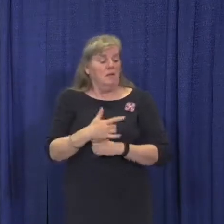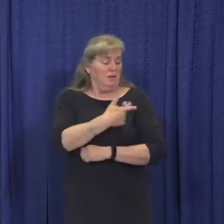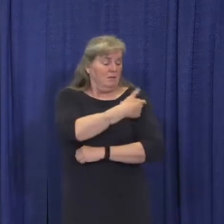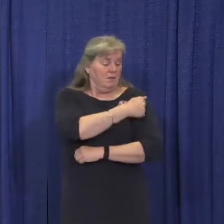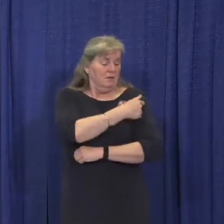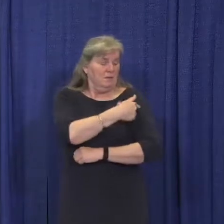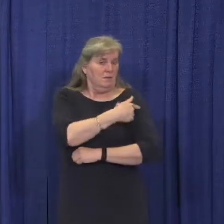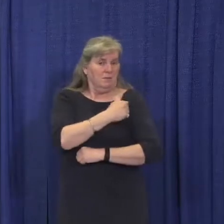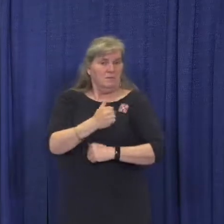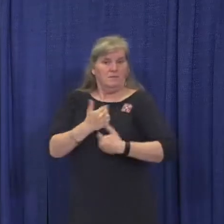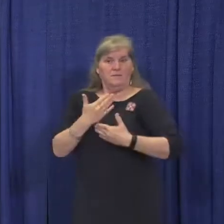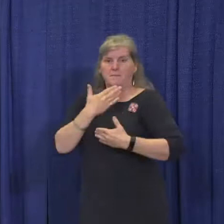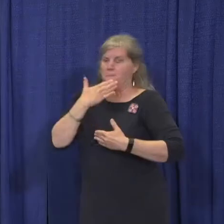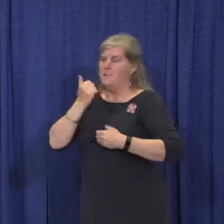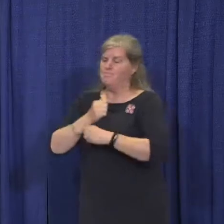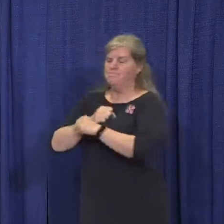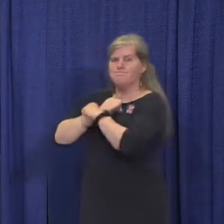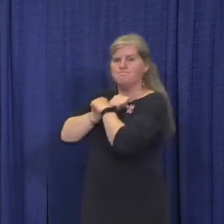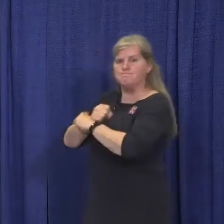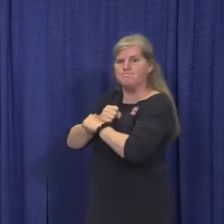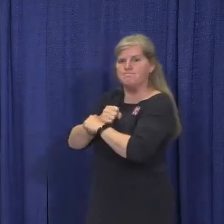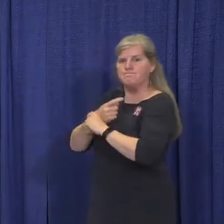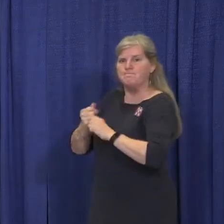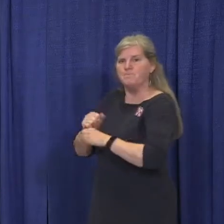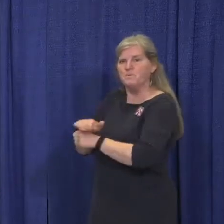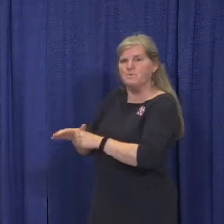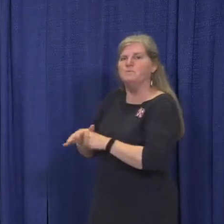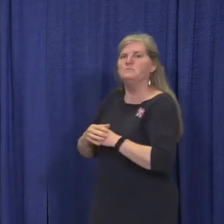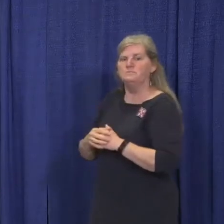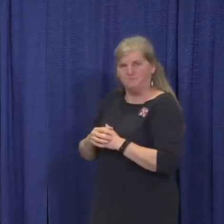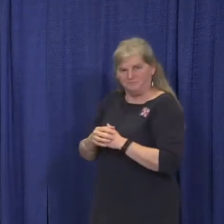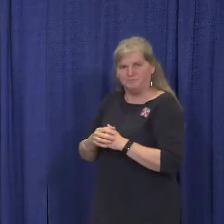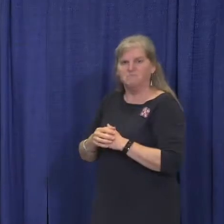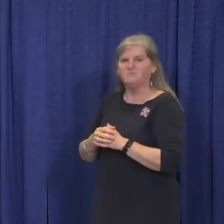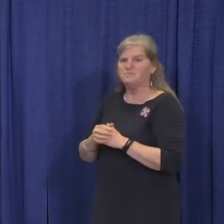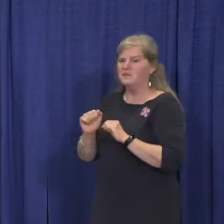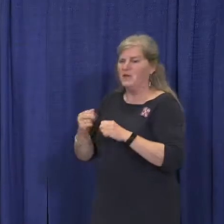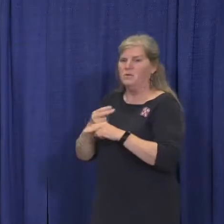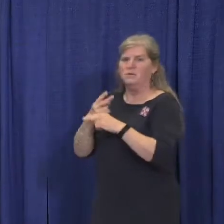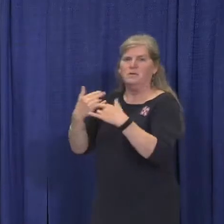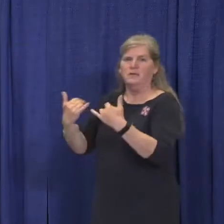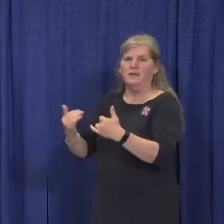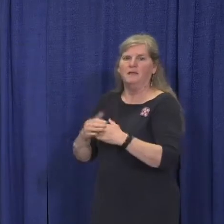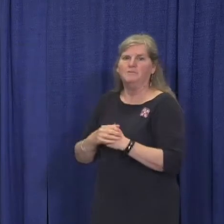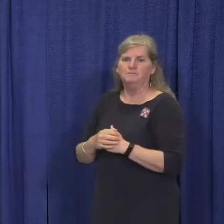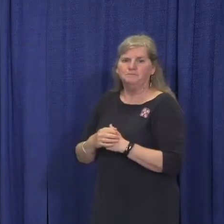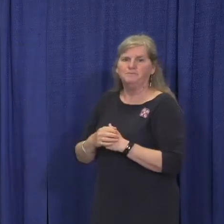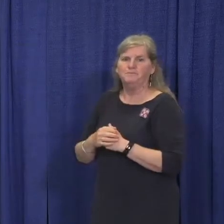The vaccines provide the best level of protection that is currently available to fight